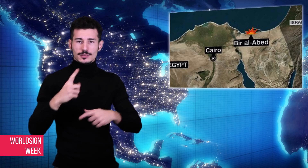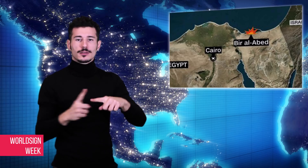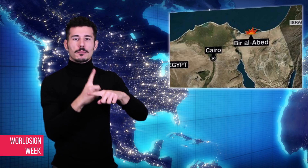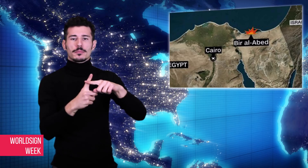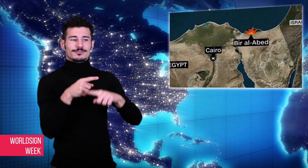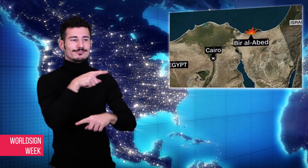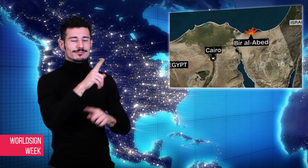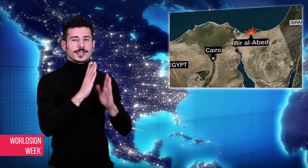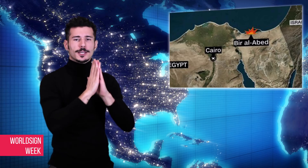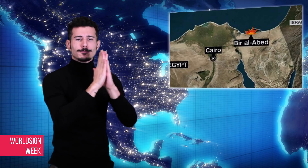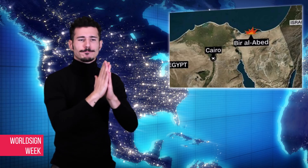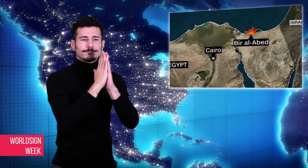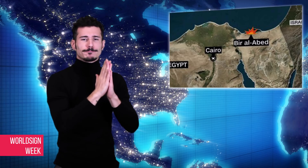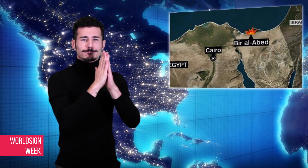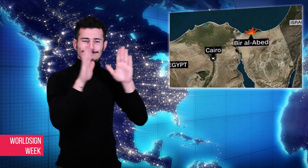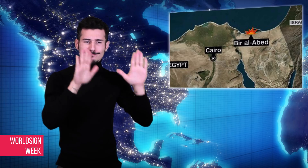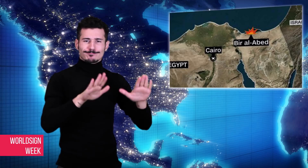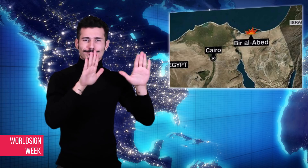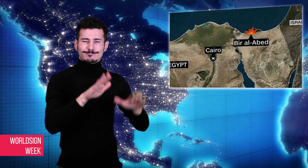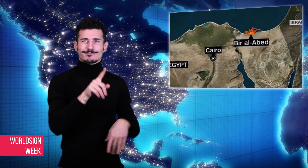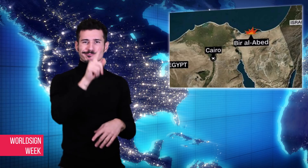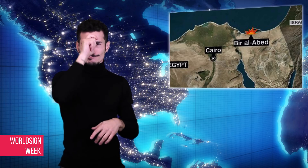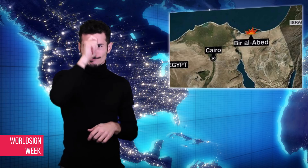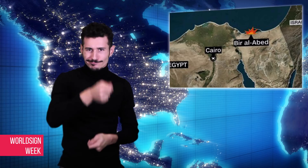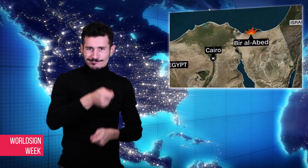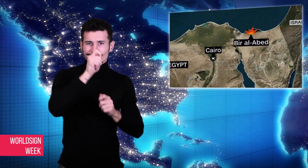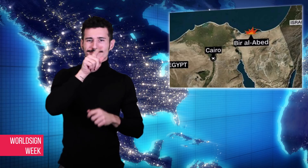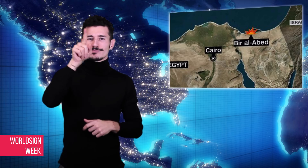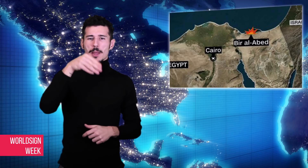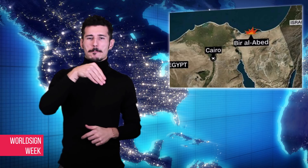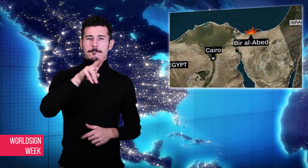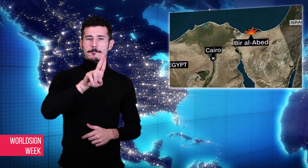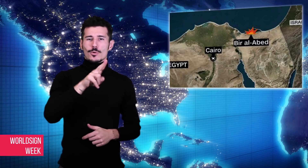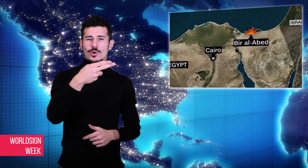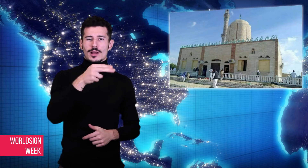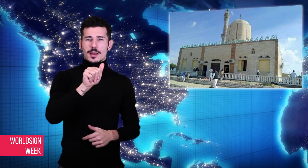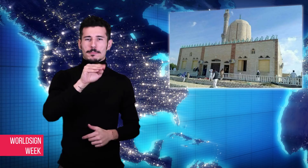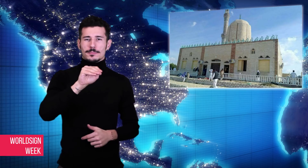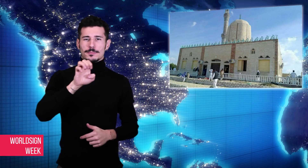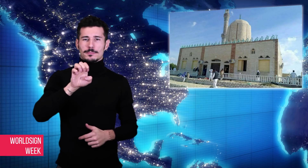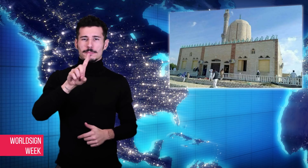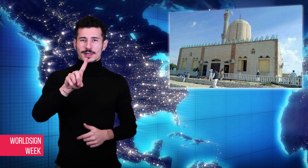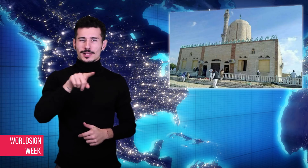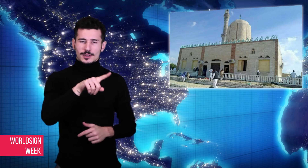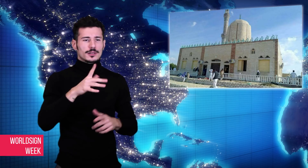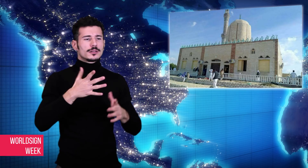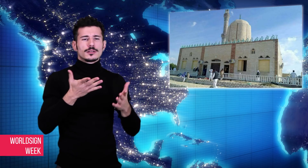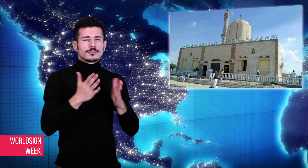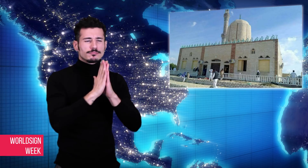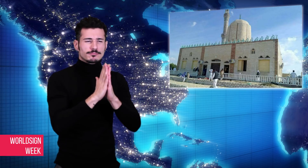practising Sufi rituals to honour the birth of the Prophet Muhammed. The